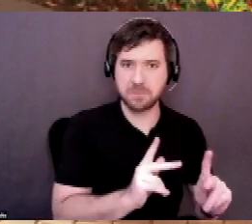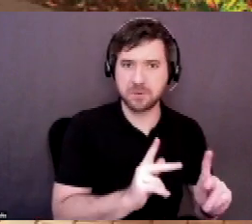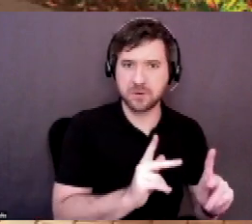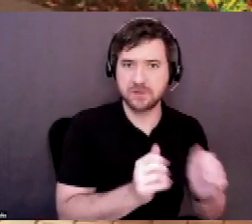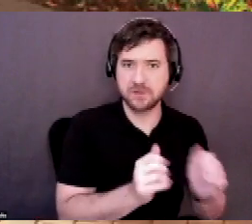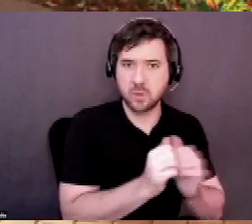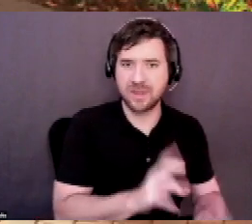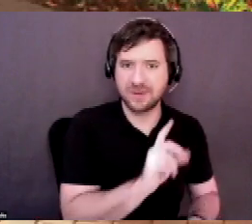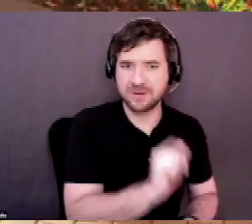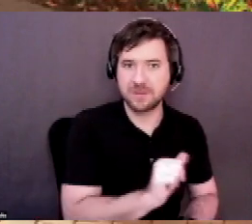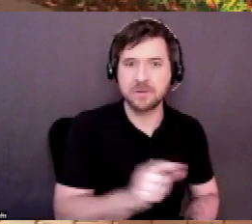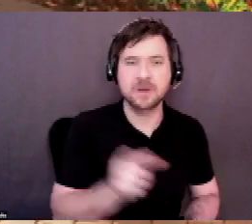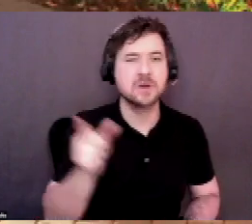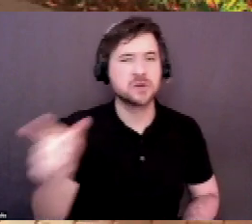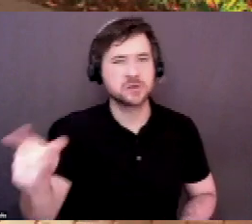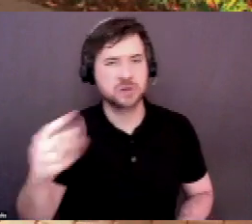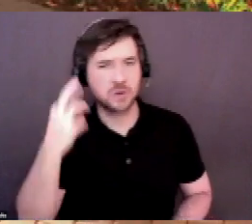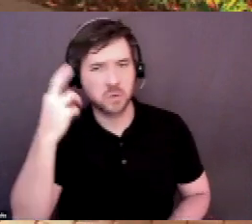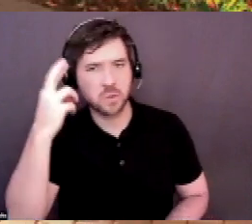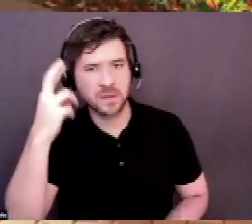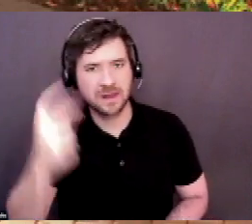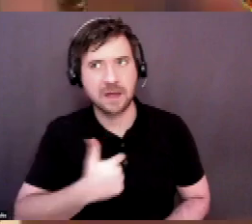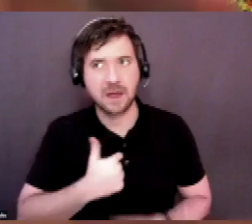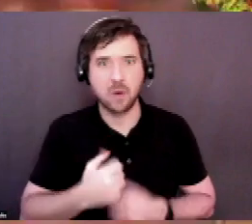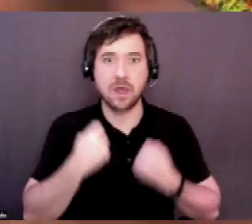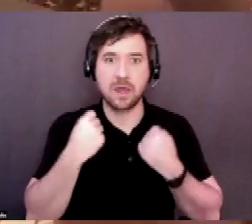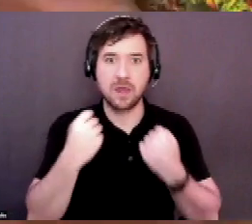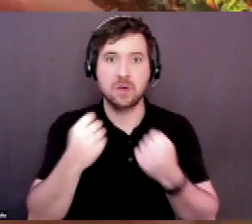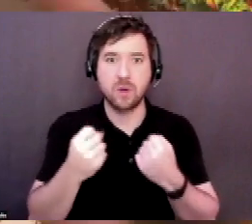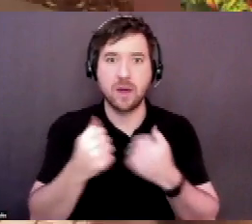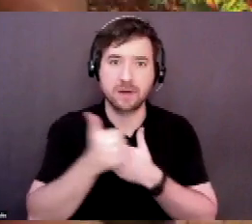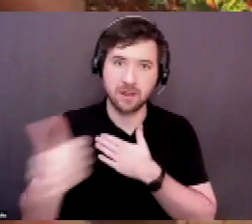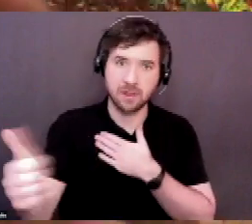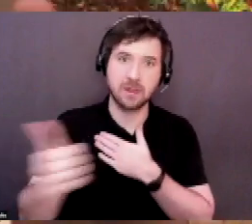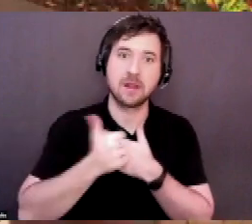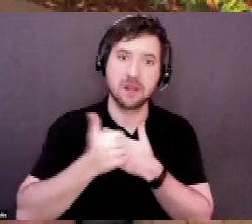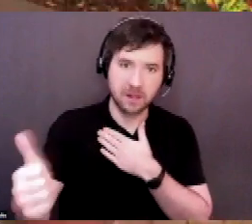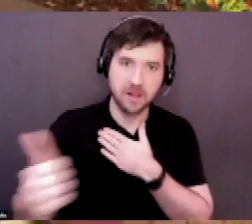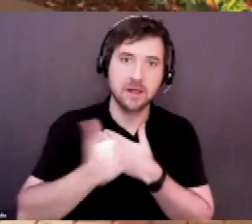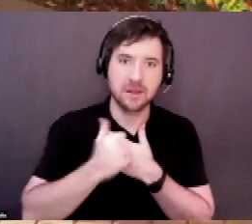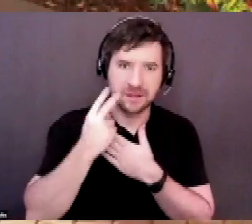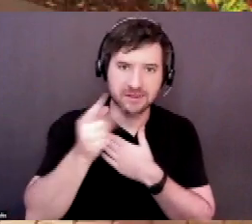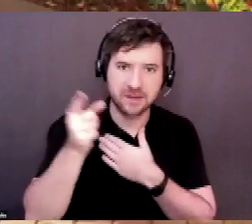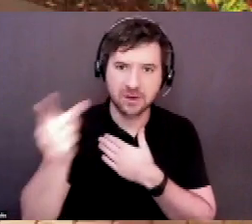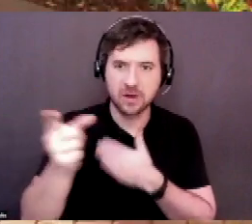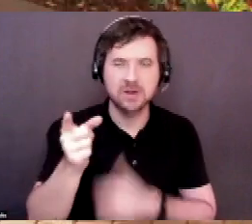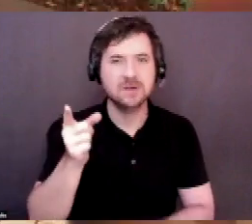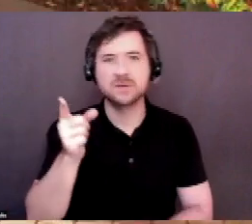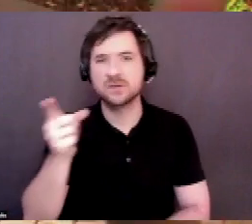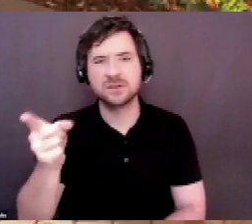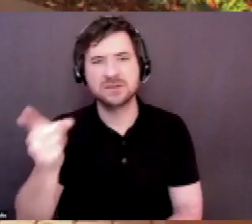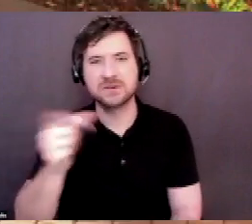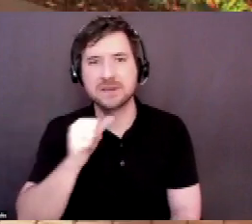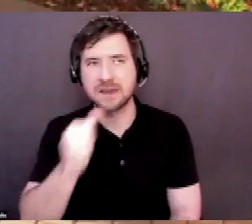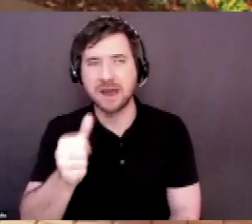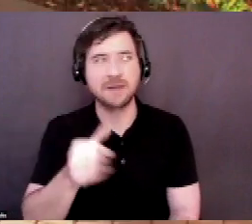a lot to see her and she just she didn't have to be an expert in my CP.